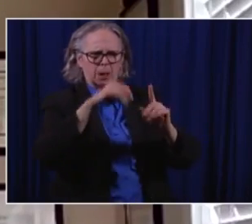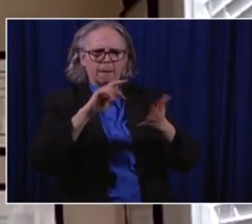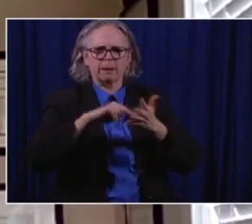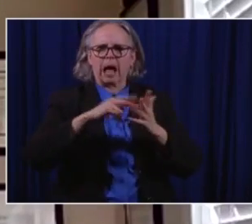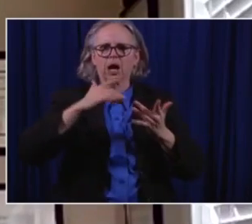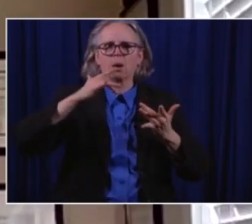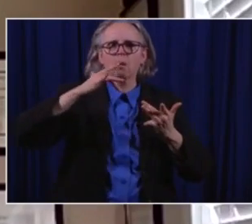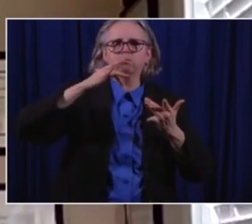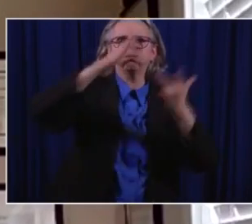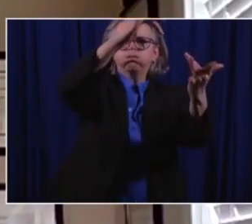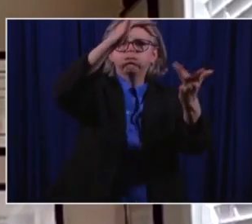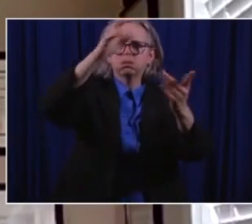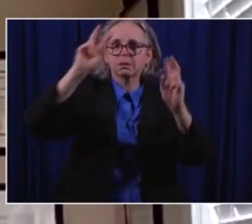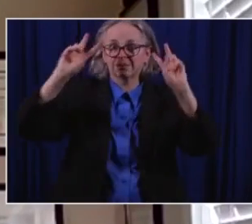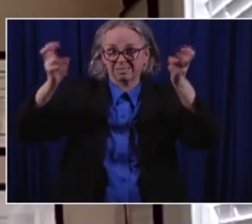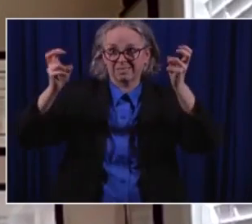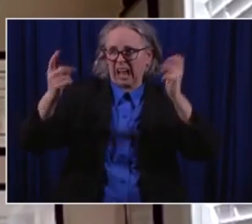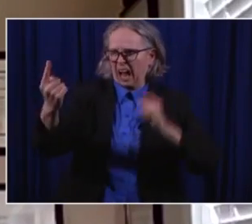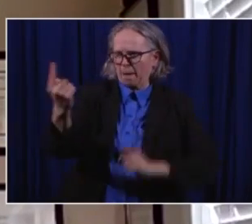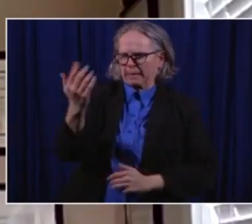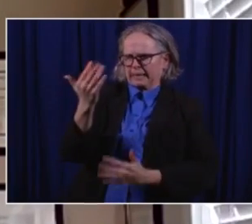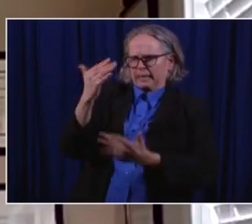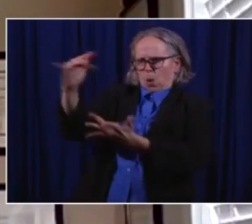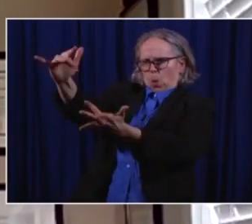being in the midst of a very